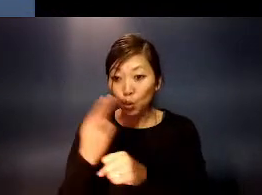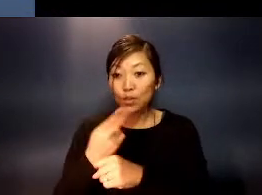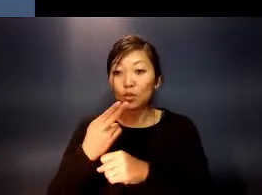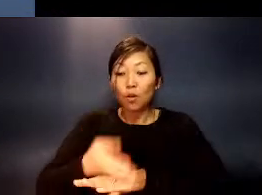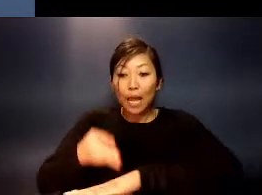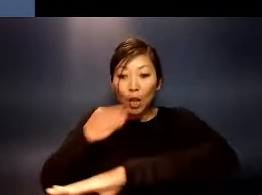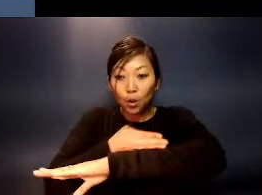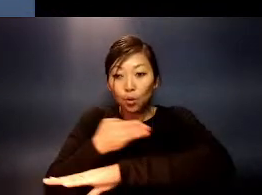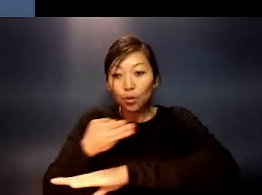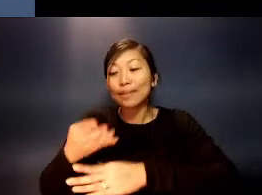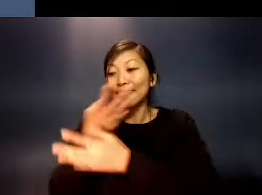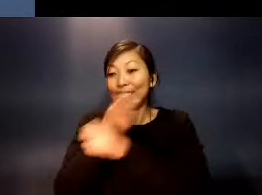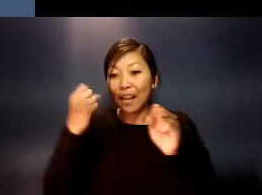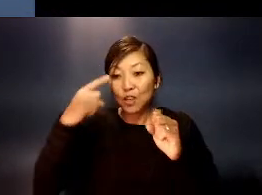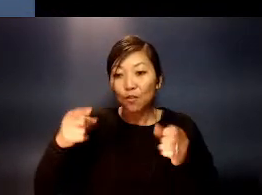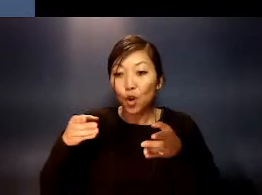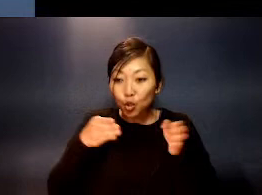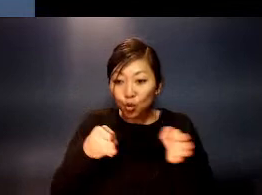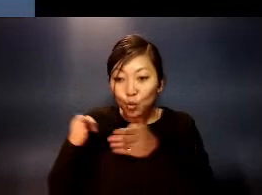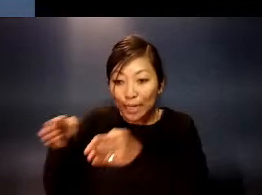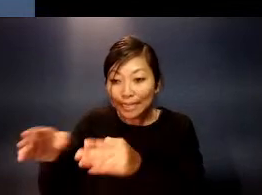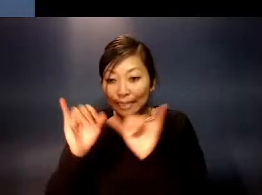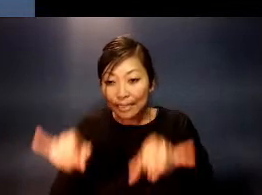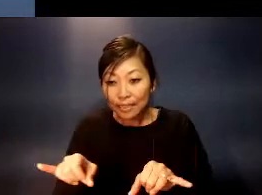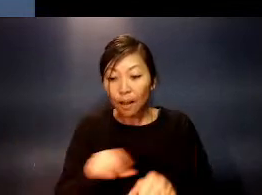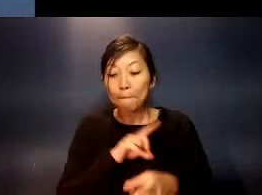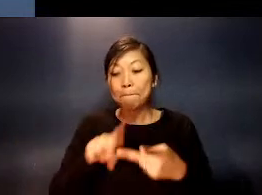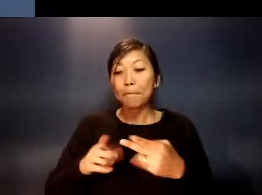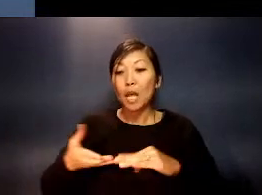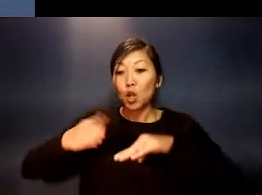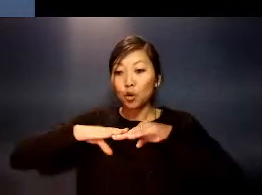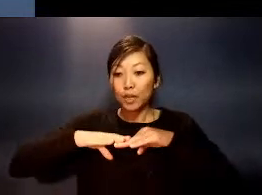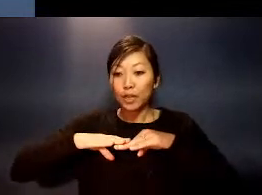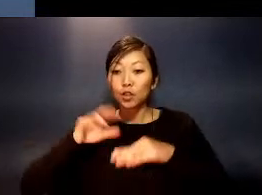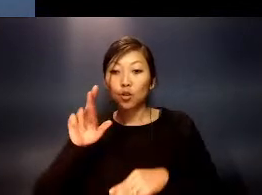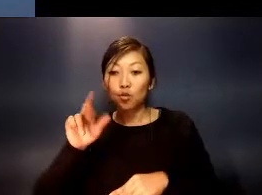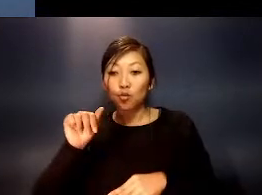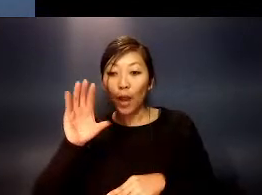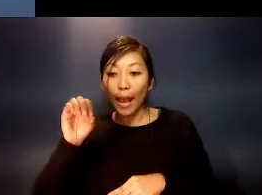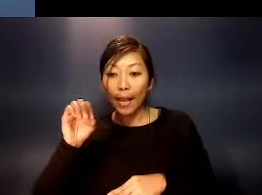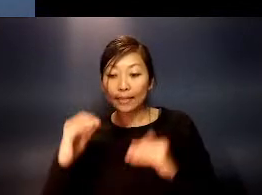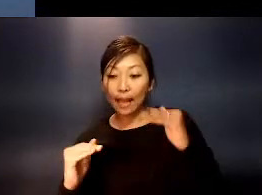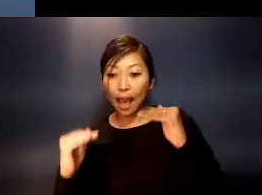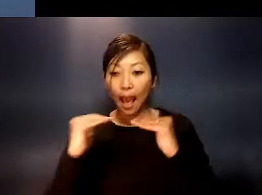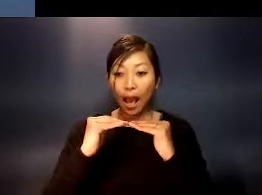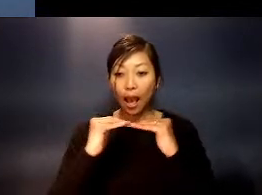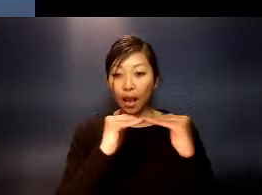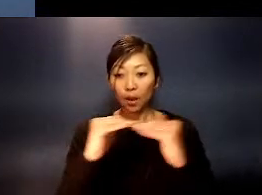OF OUR INFRASTRUCTURE SYSTEMS ARE FOLLOWING OUR CLIMATE ACTION PLAN. AND IT'S NOT TO BE TAKEN FOR GRANTED. IT WASN'T ALWAYS THE CASE.